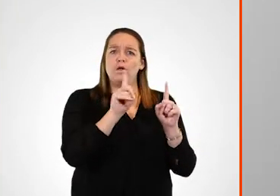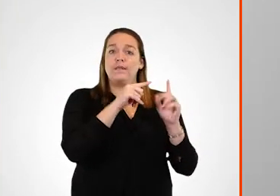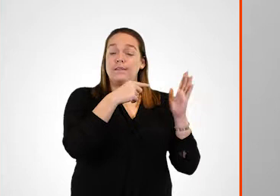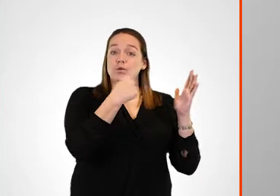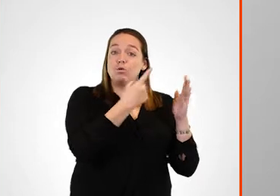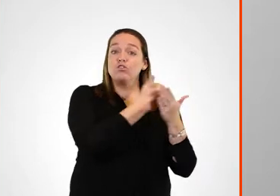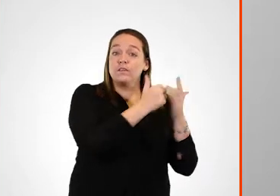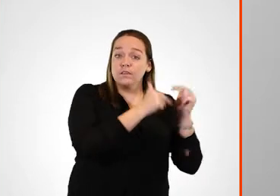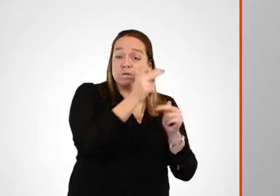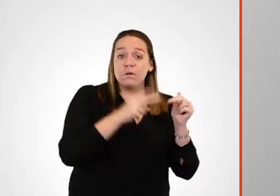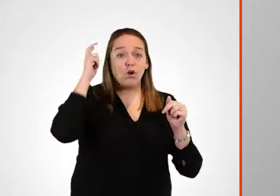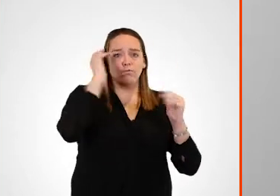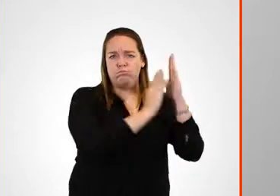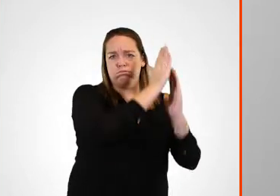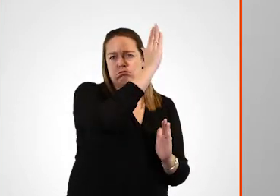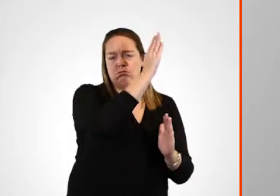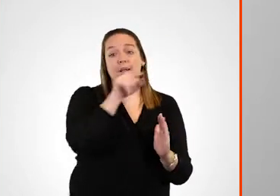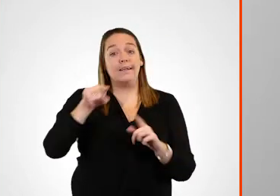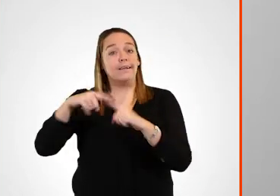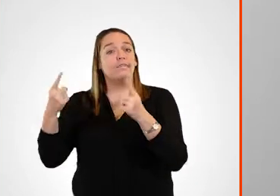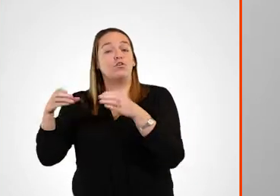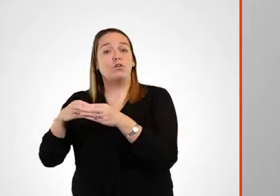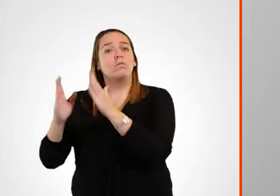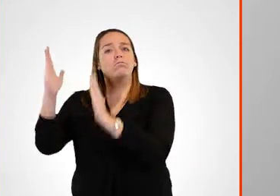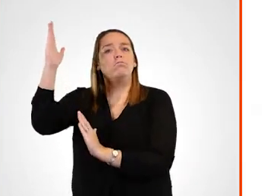and then in a different group we see a much smaller gap.